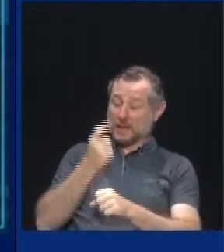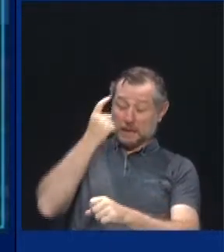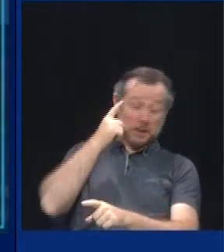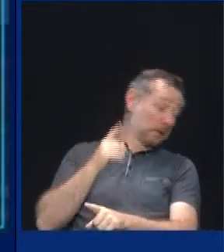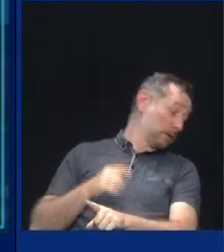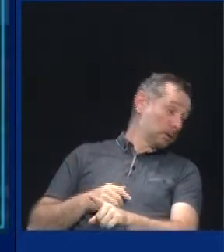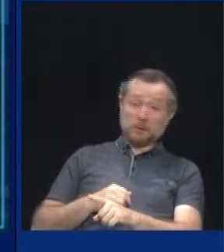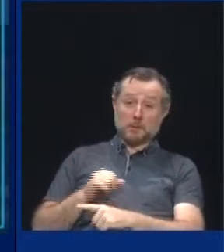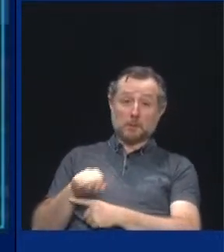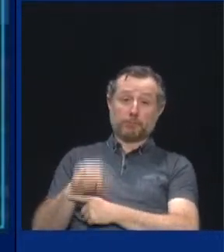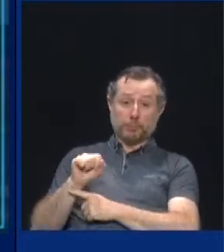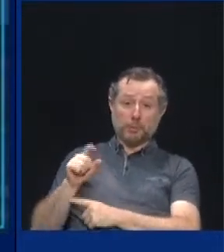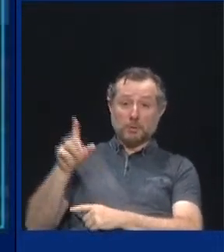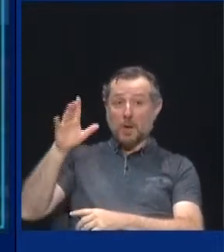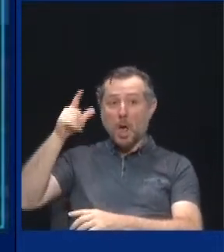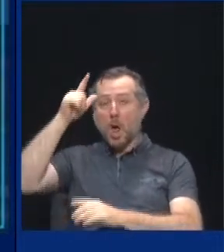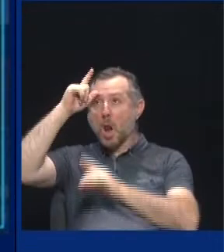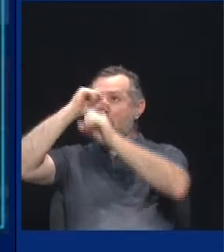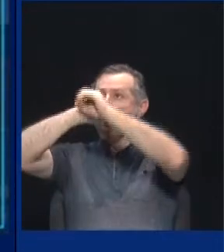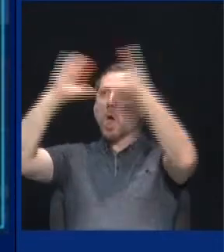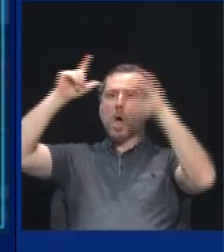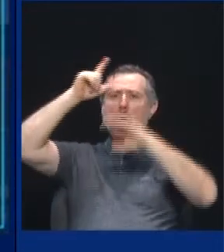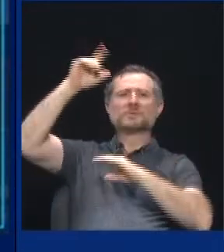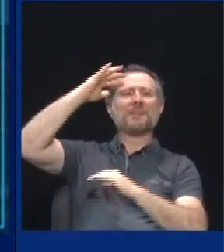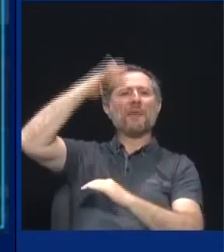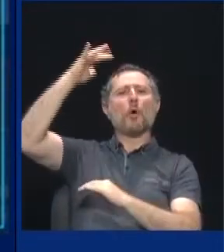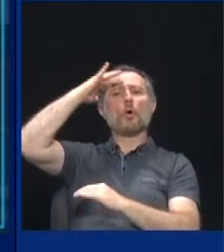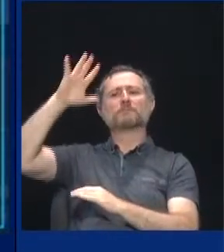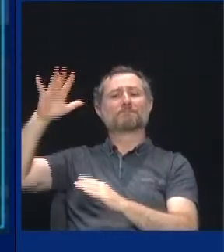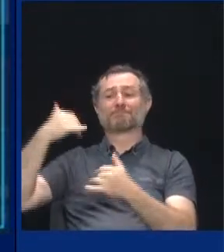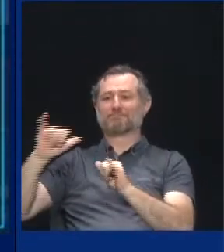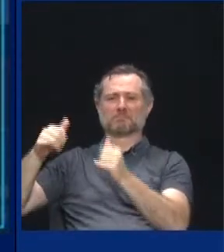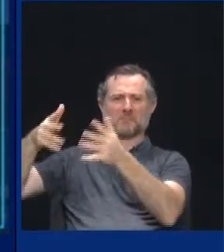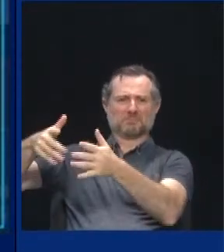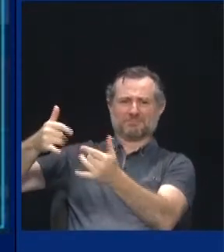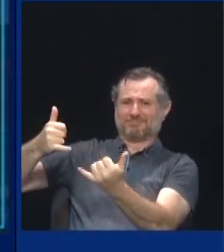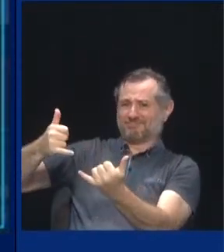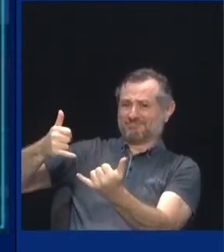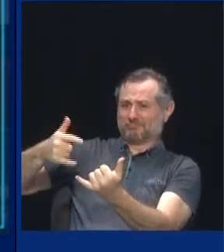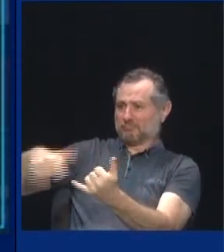AM UNSYMPATHETIC TO. BUT ON BALANCE THEY DON'T MAKE SENSE.